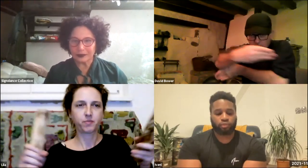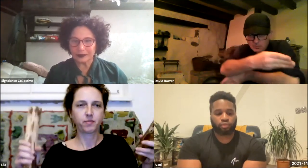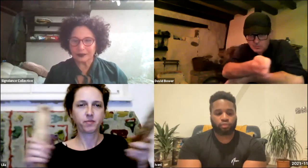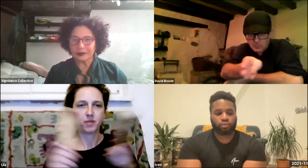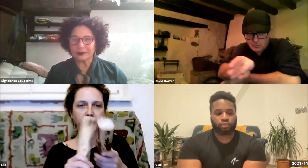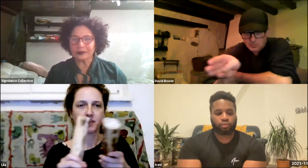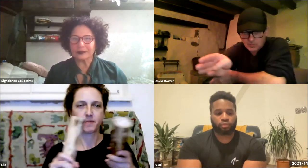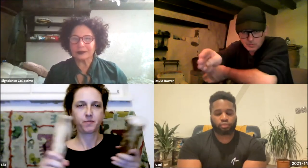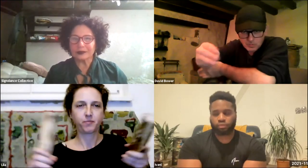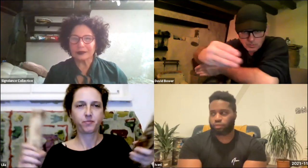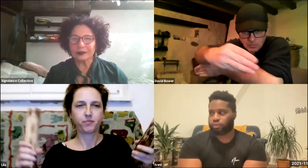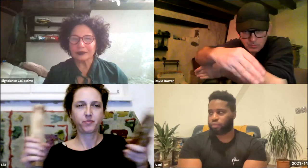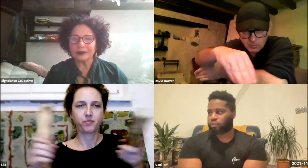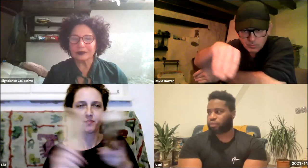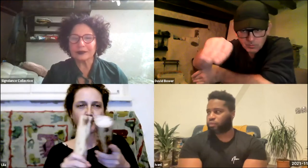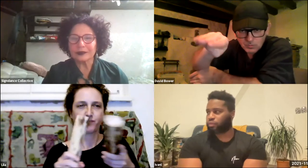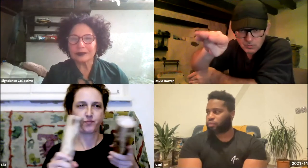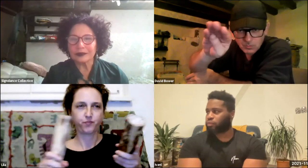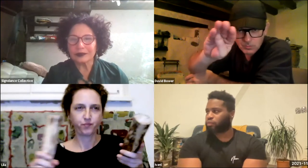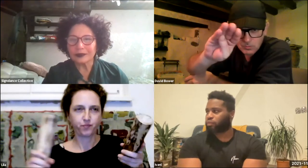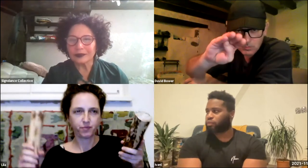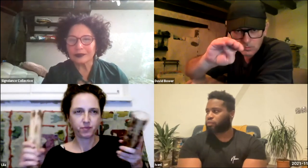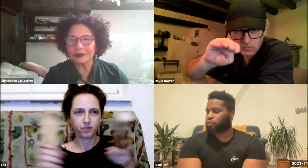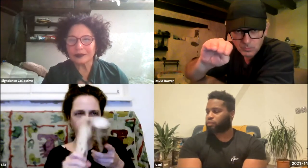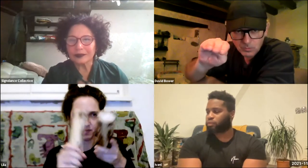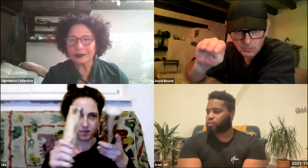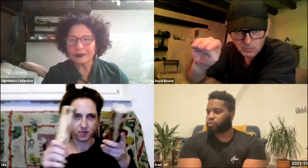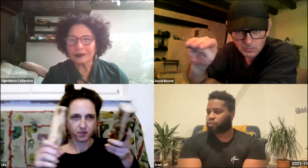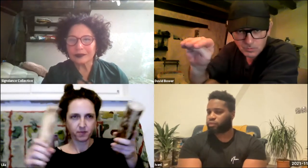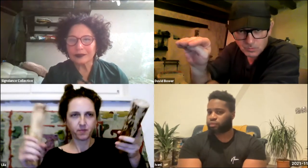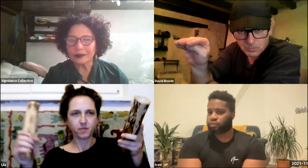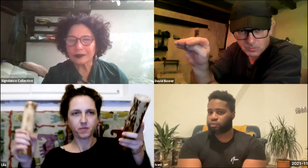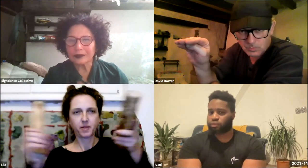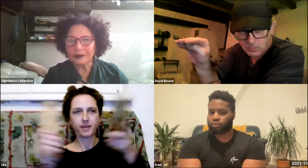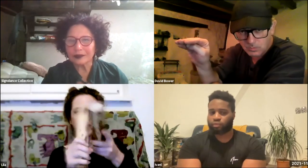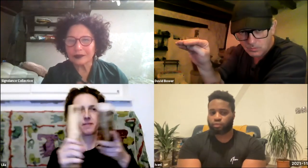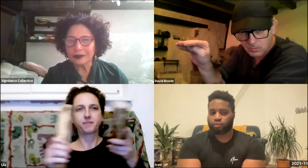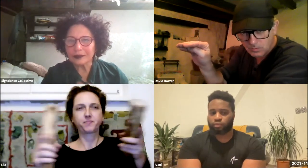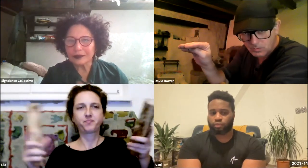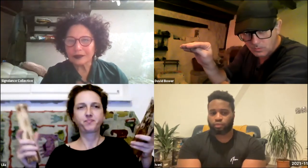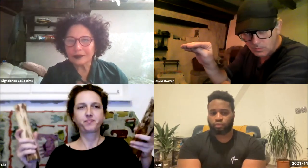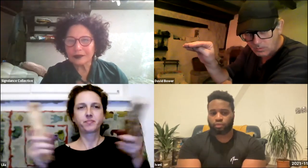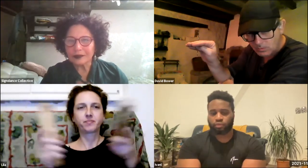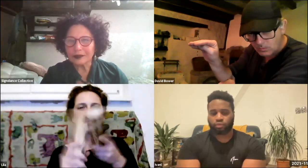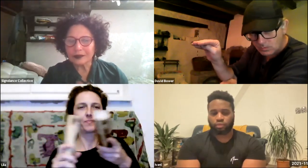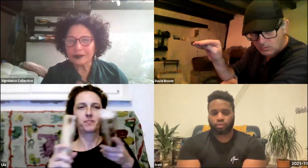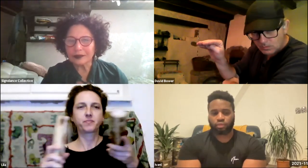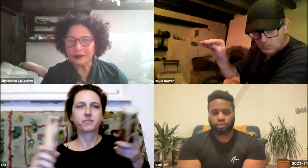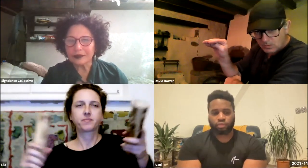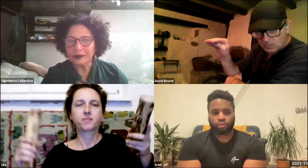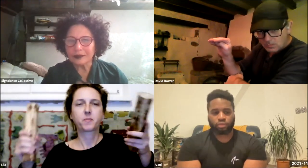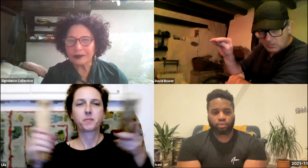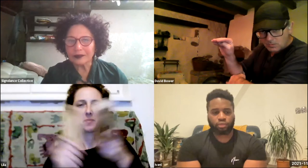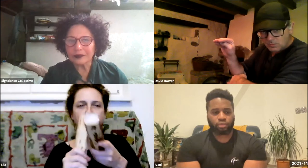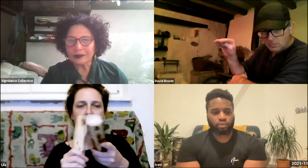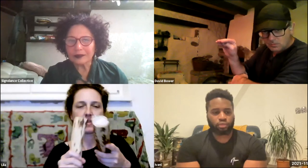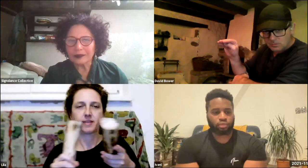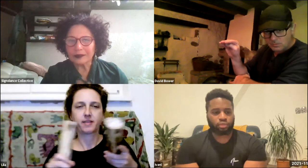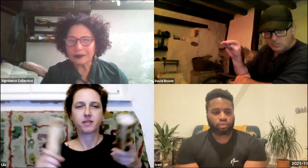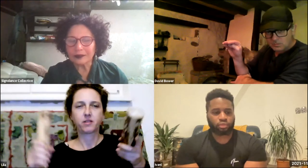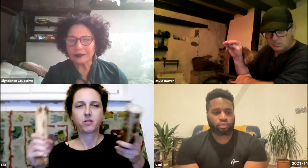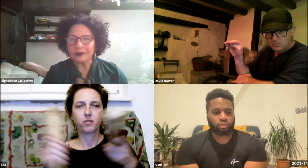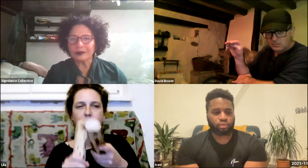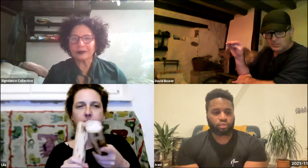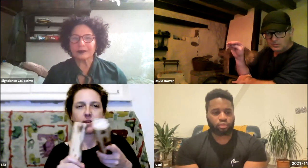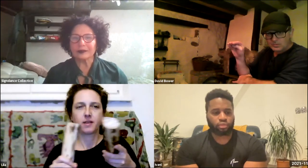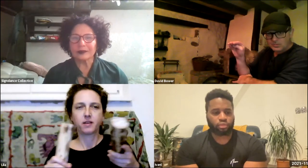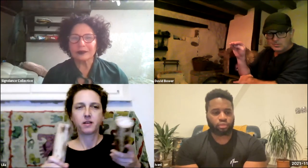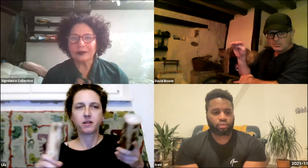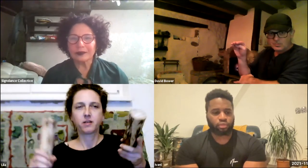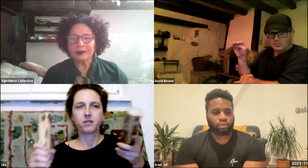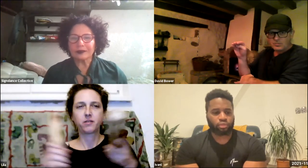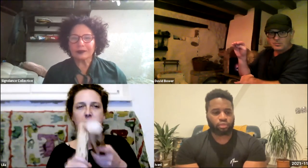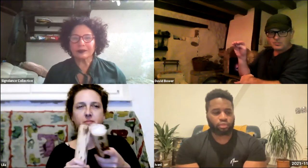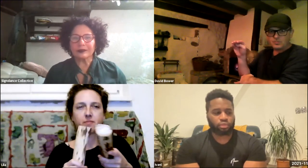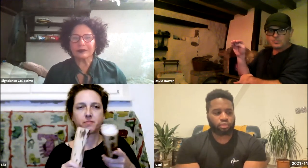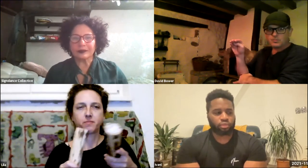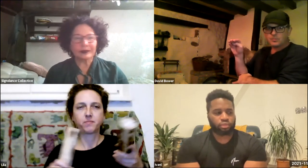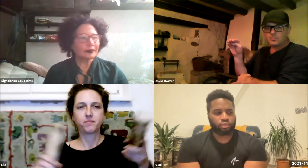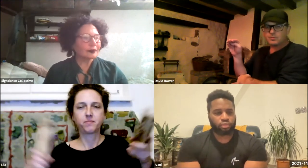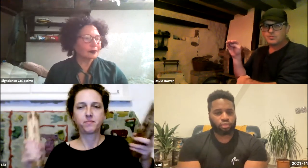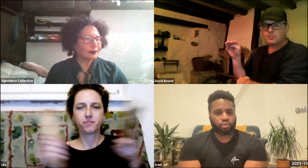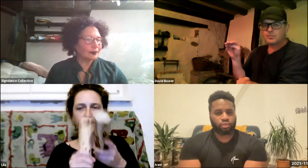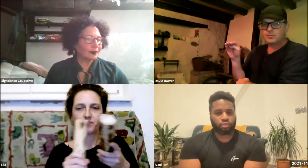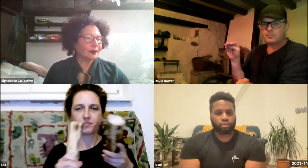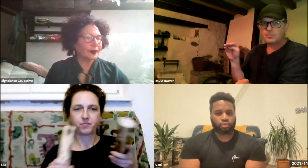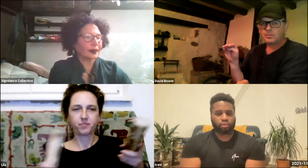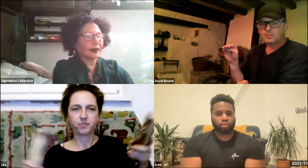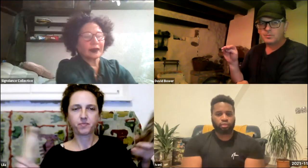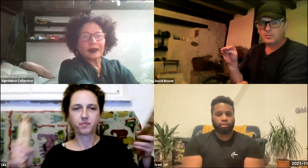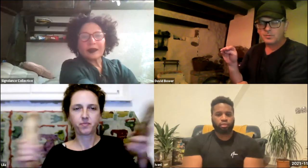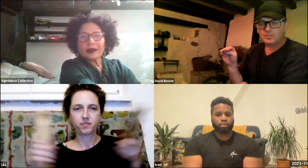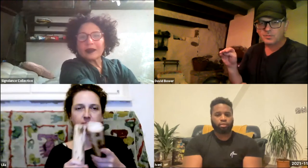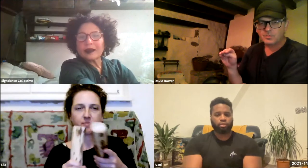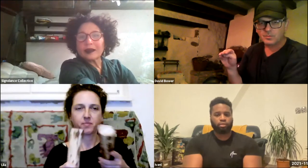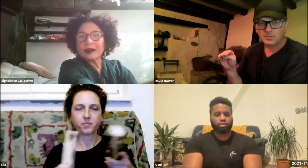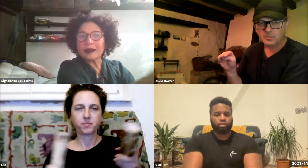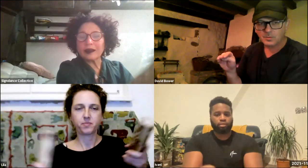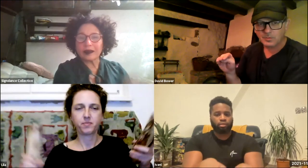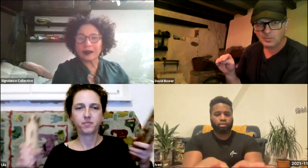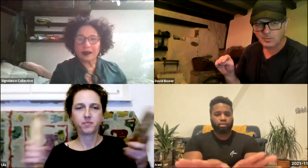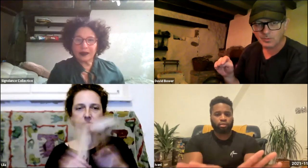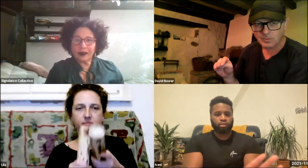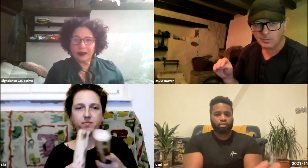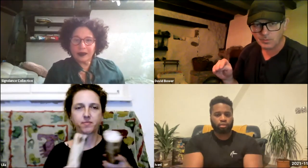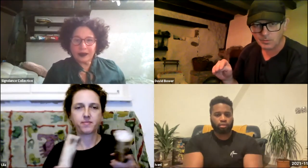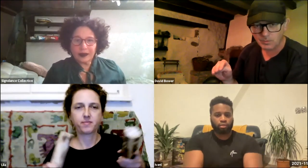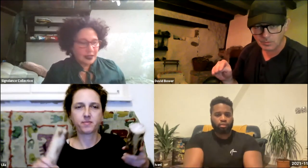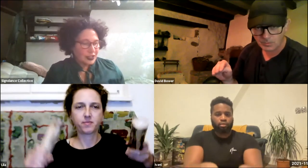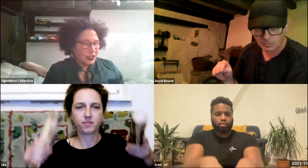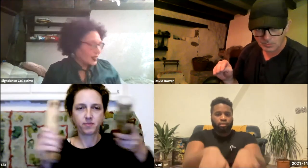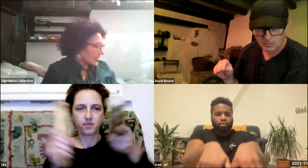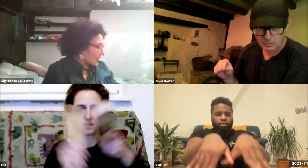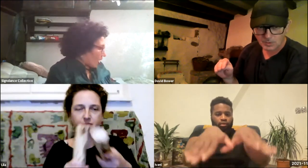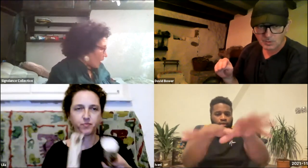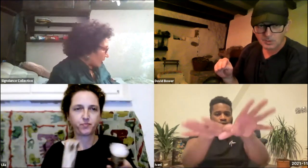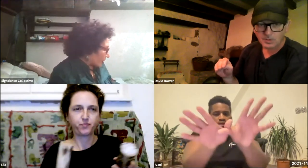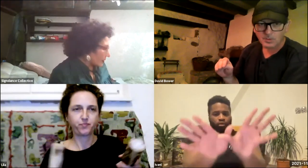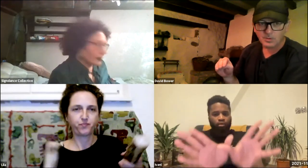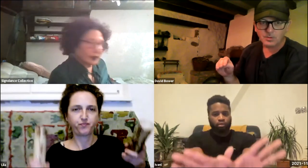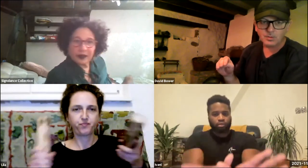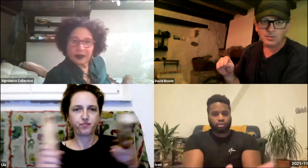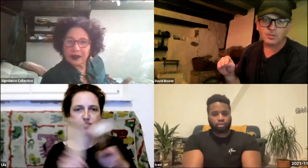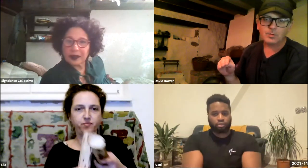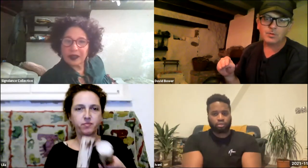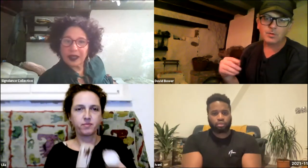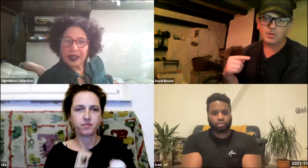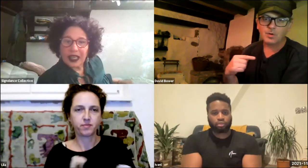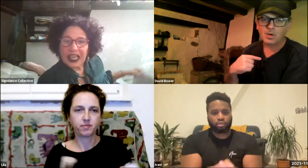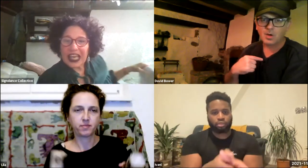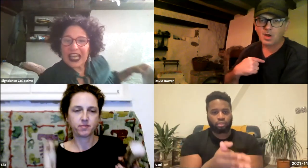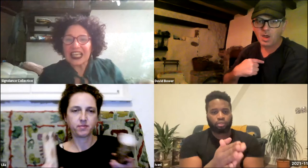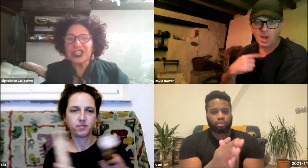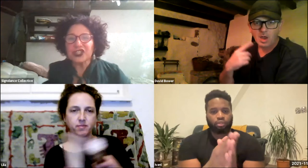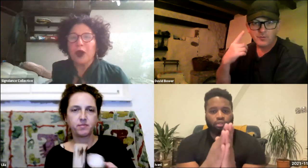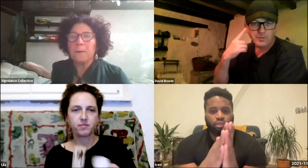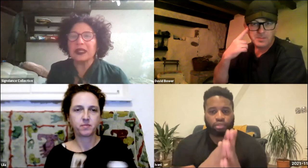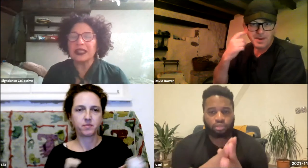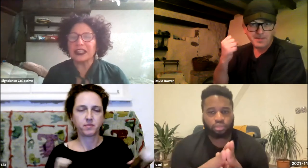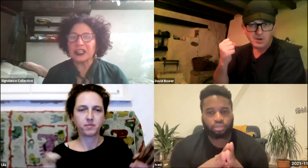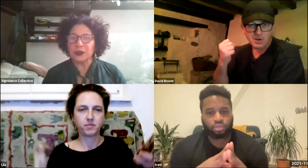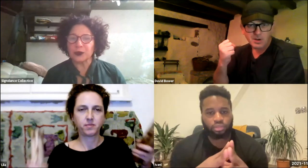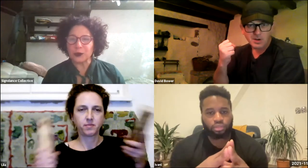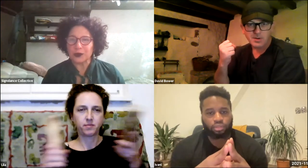up and yes, pimped by me, so purple and